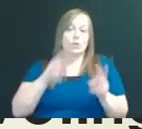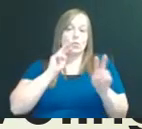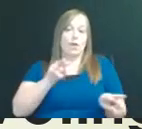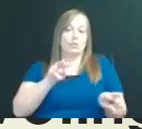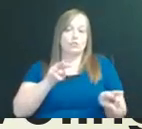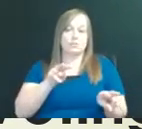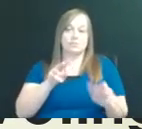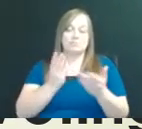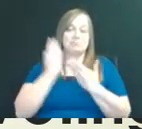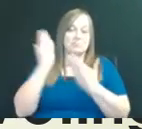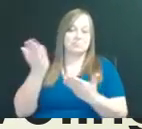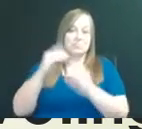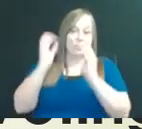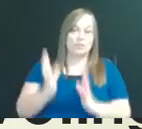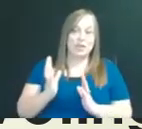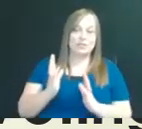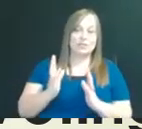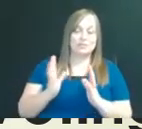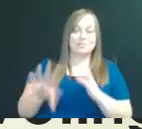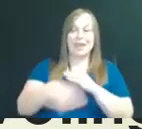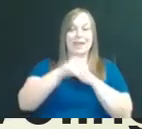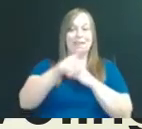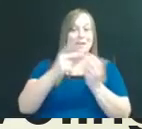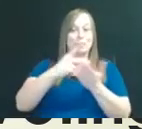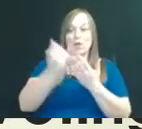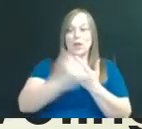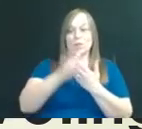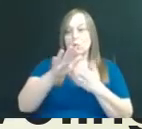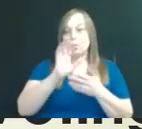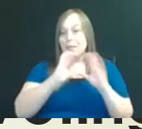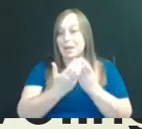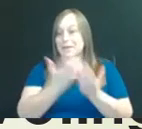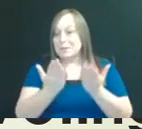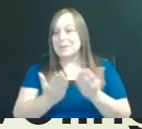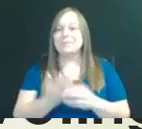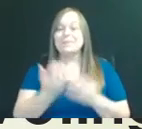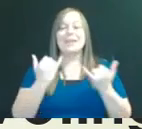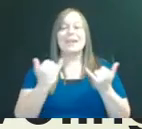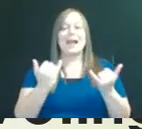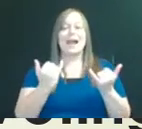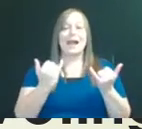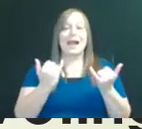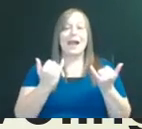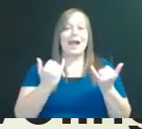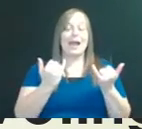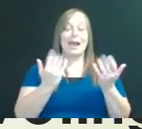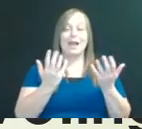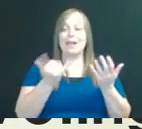you can ask your professor to make that a project for you. And now if there's any voting thing